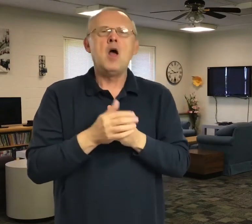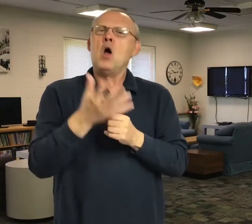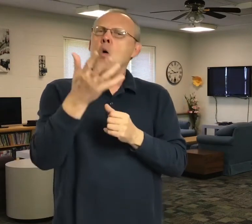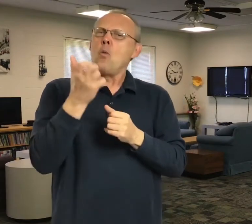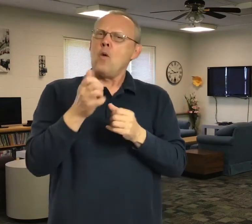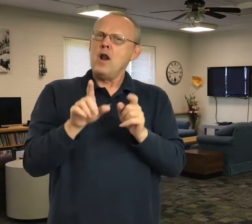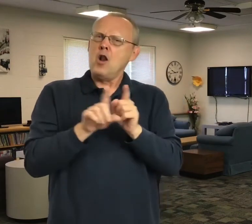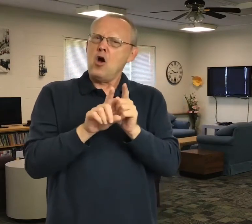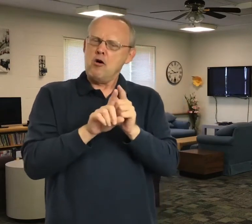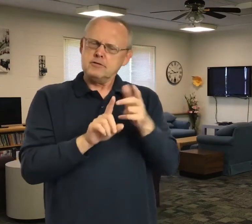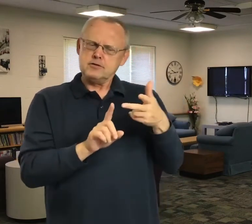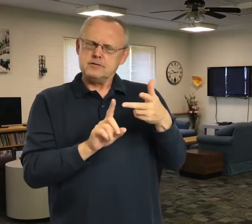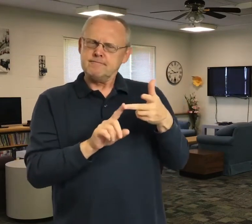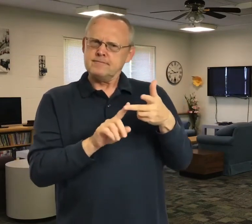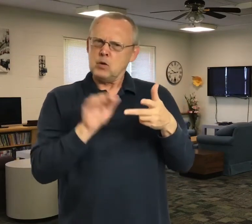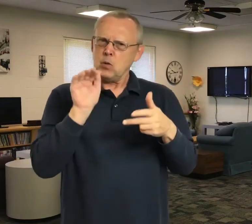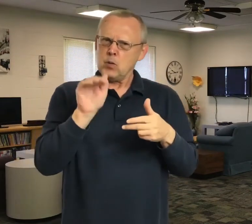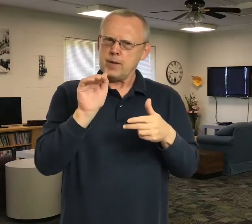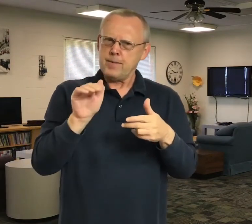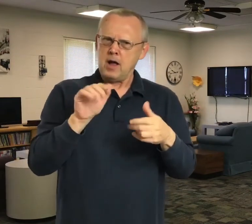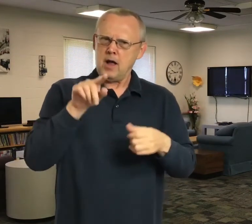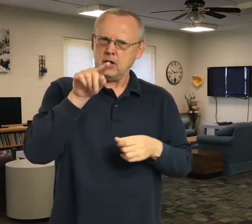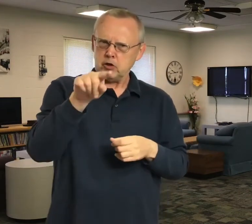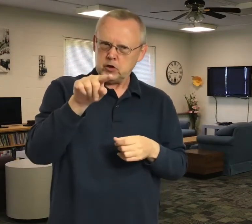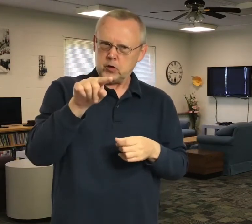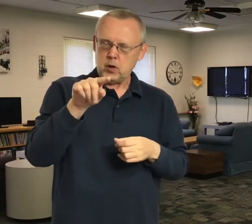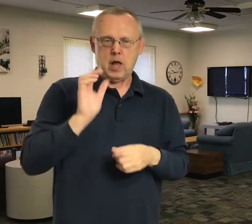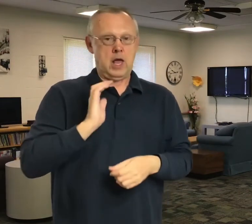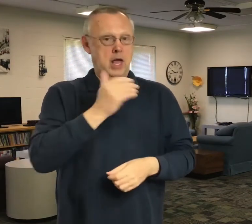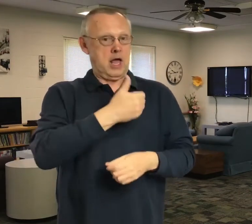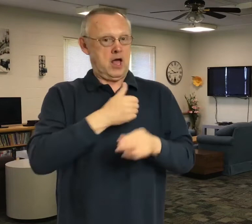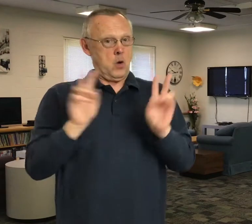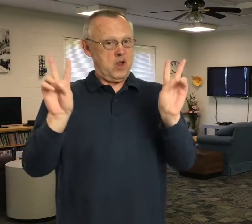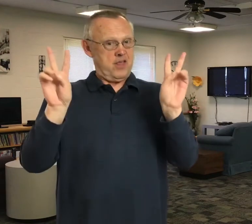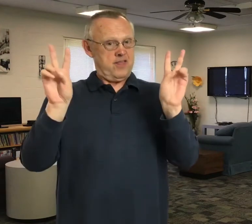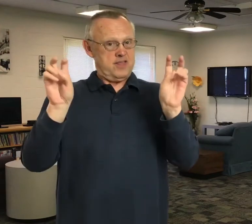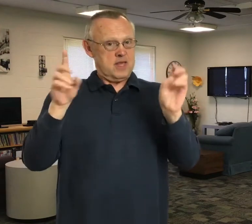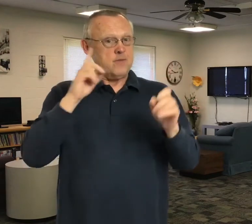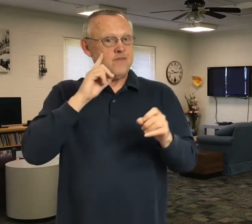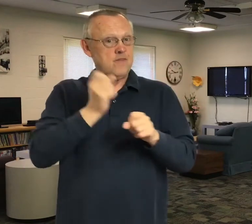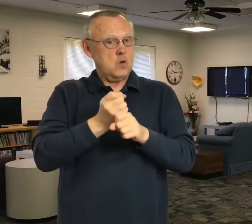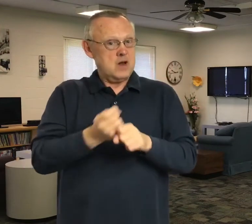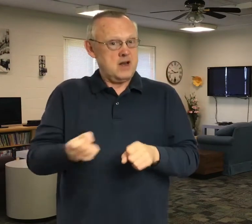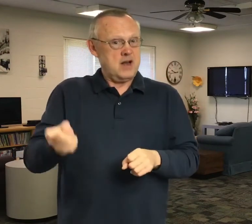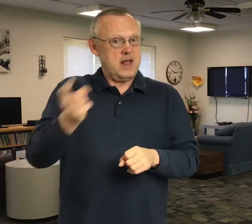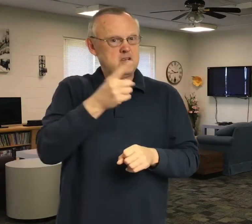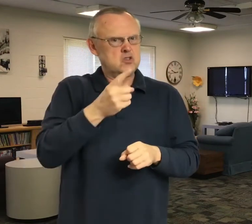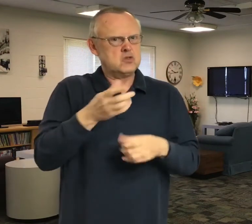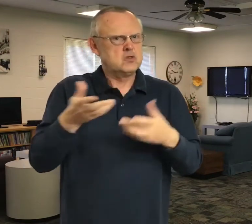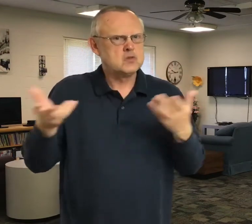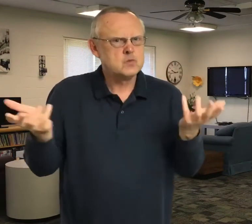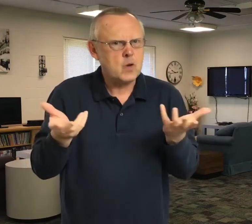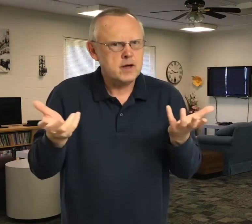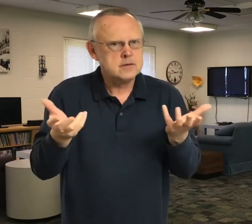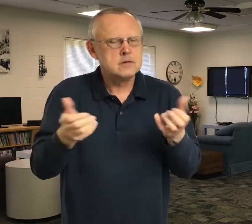The third thing that I would like to remind you is that our school theme for next year is